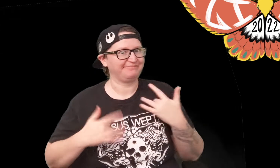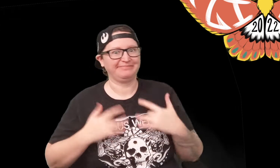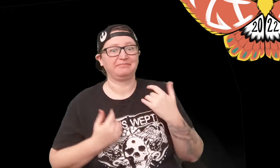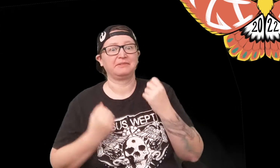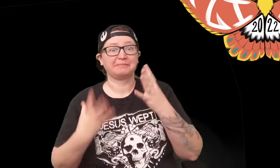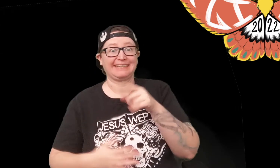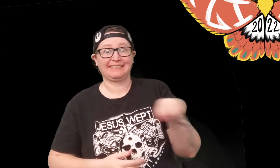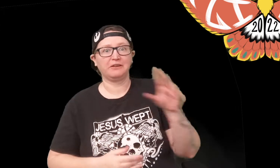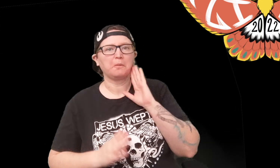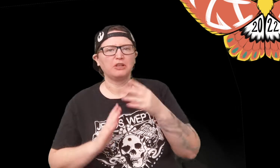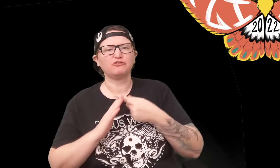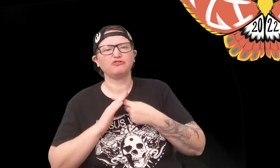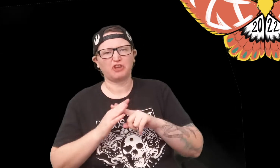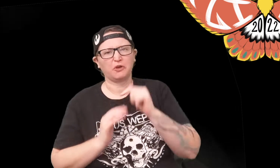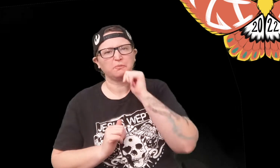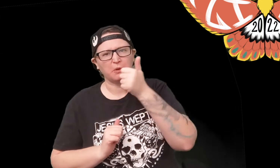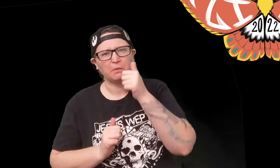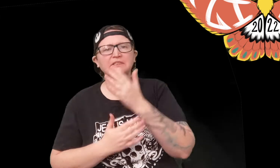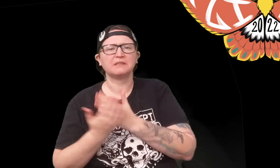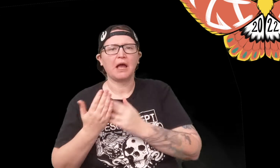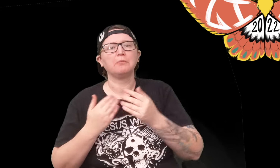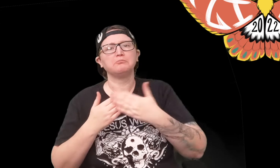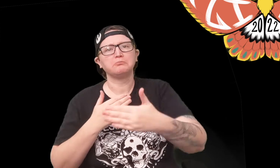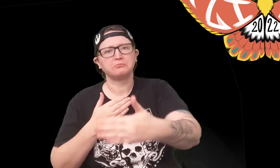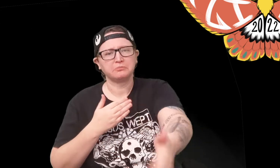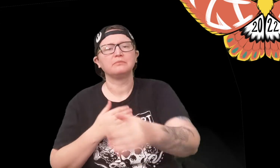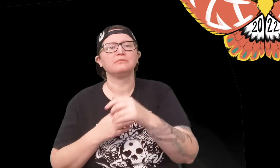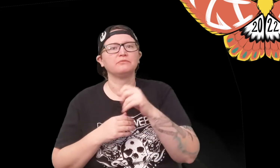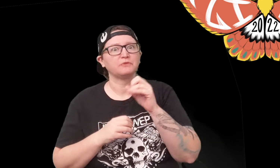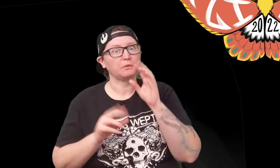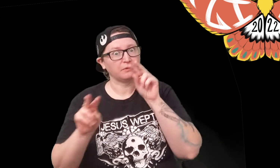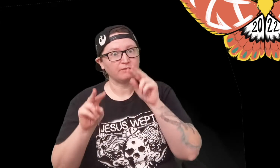hype it up a bit so a lot of those like I said will start tomorrow and then some will start